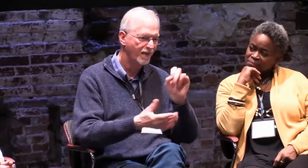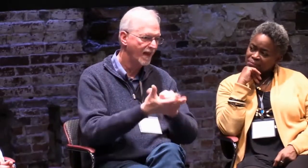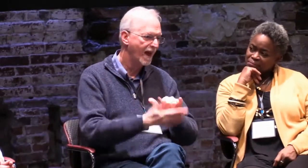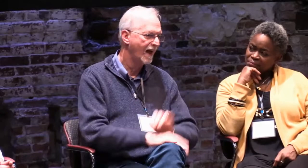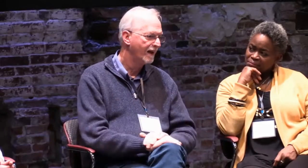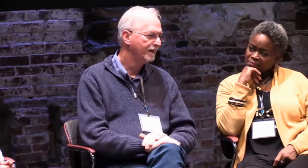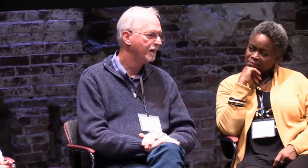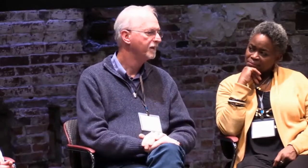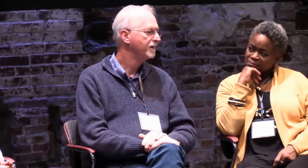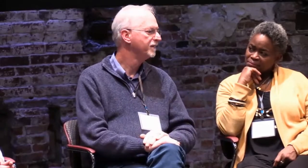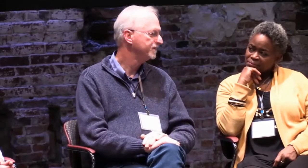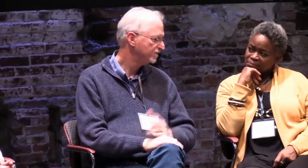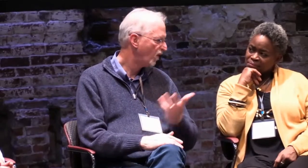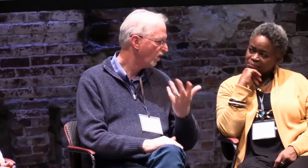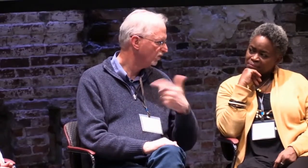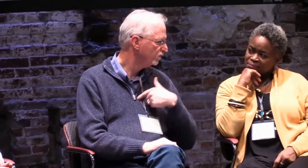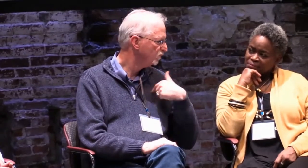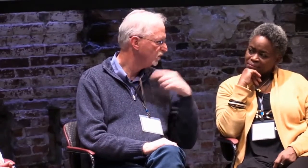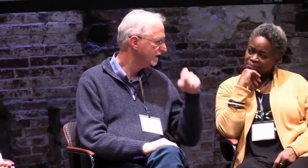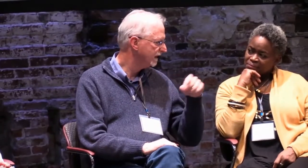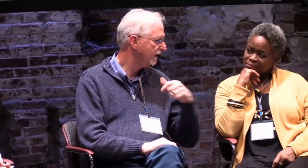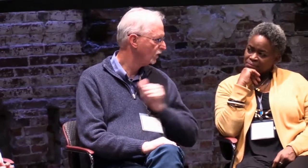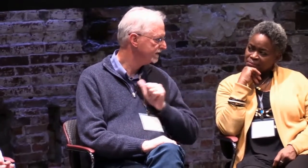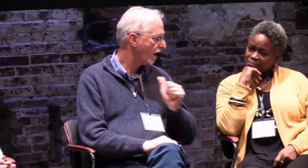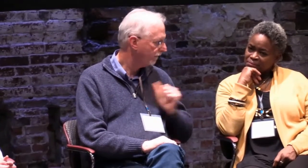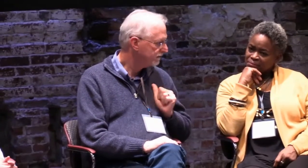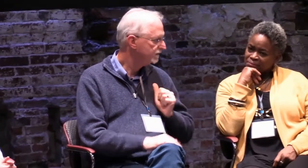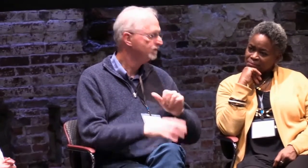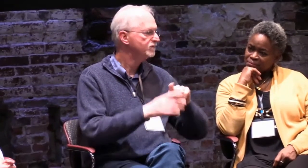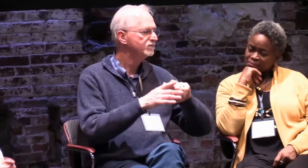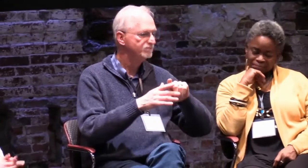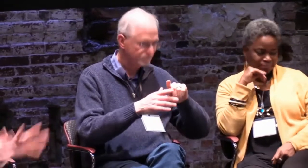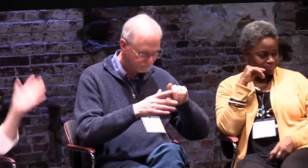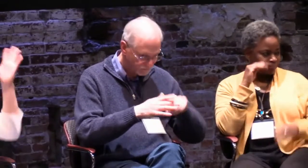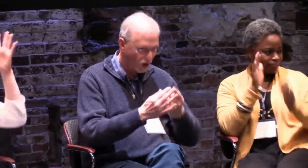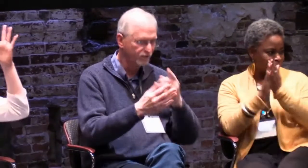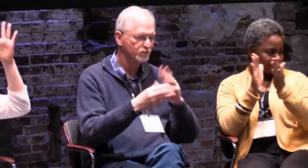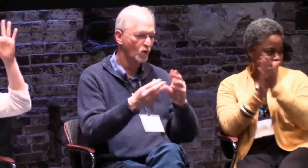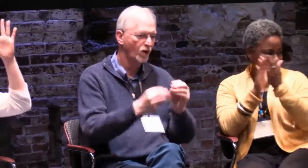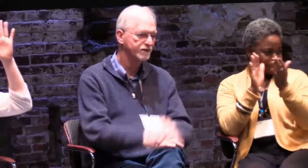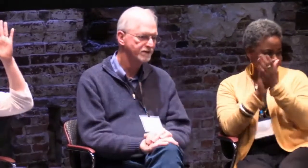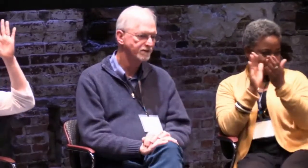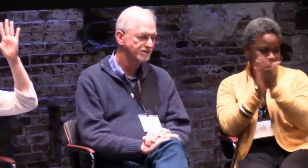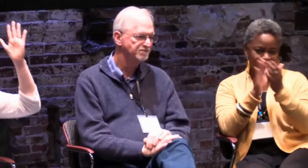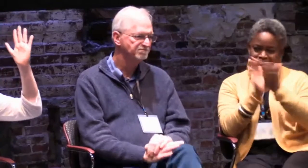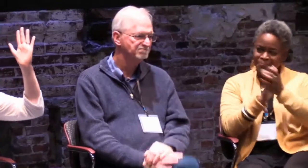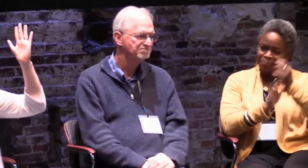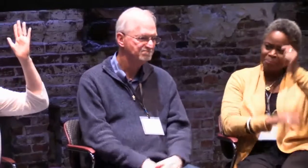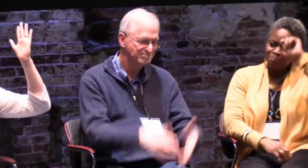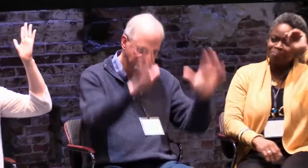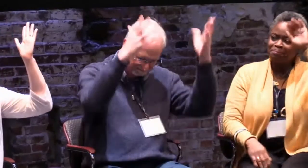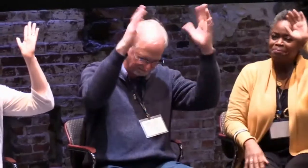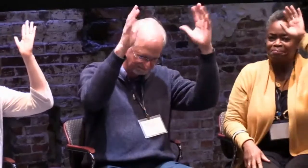Enough of waiting for other people to give us a story. It's here within our own culture, our own groups.